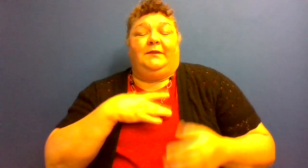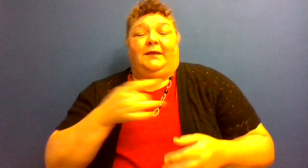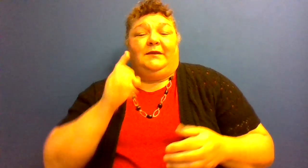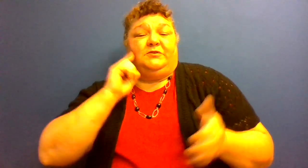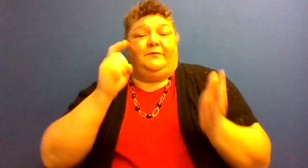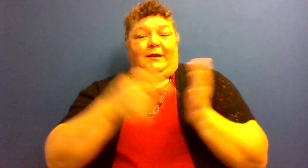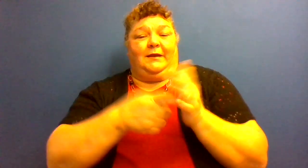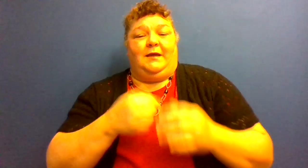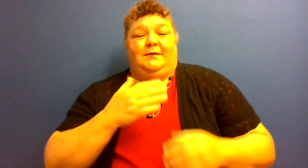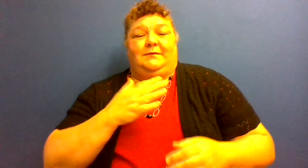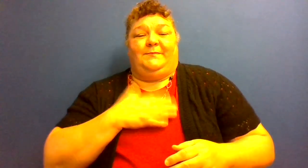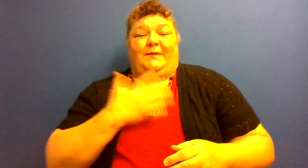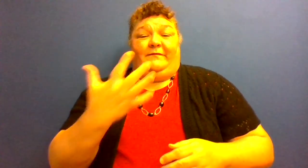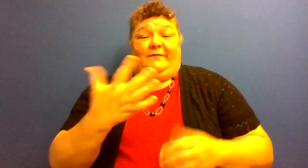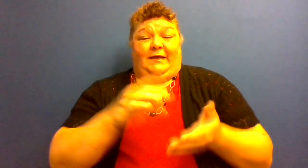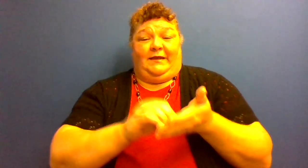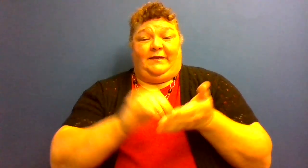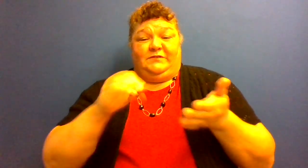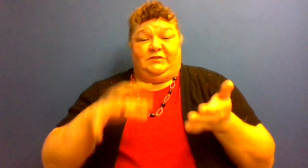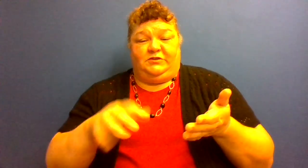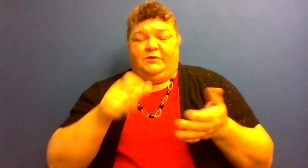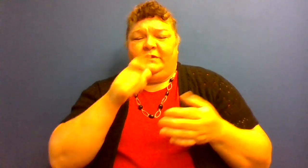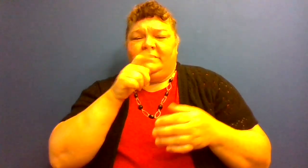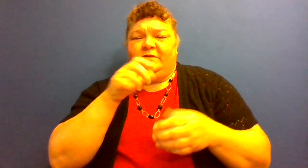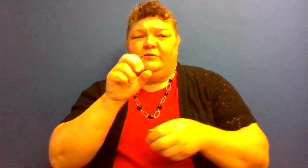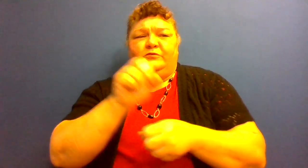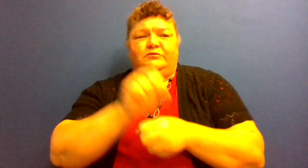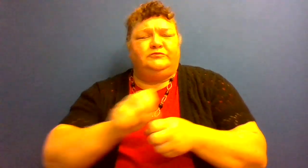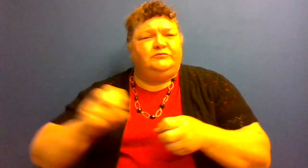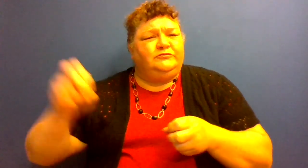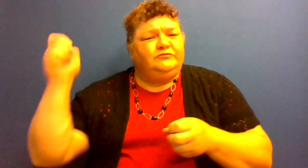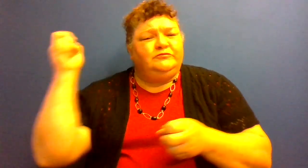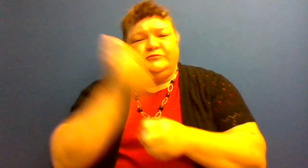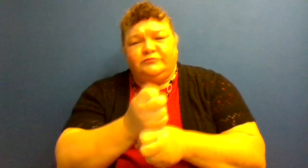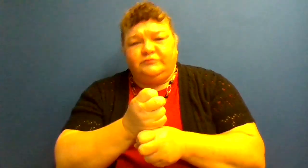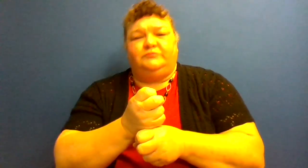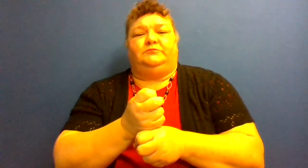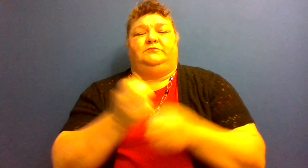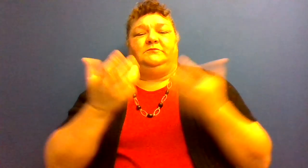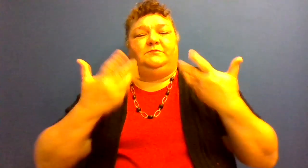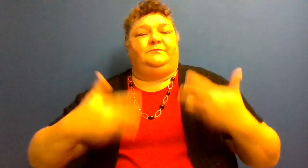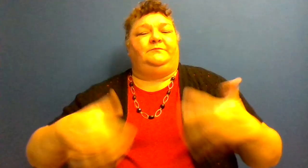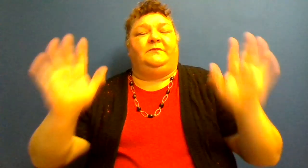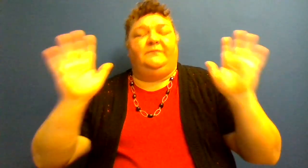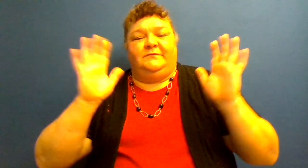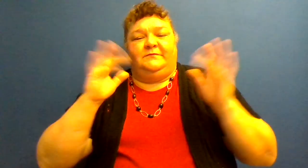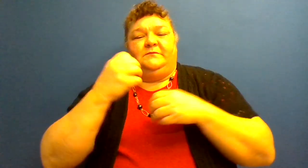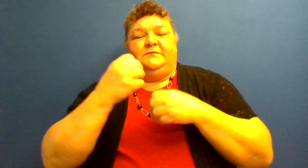I would like to recognize my five students who have worked so hard on finishing this